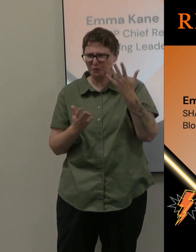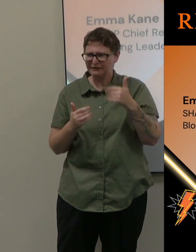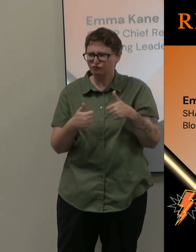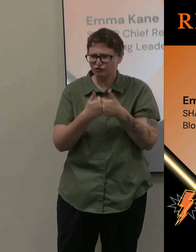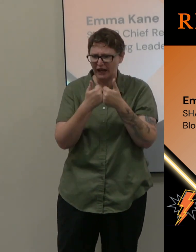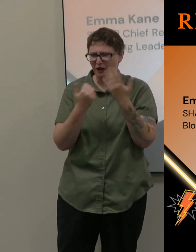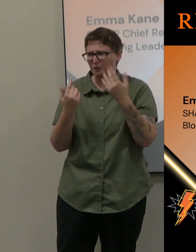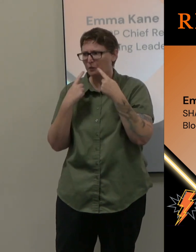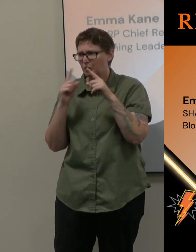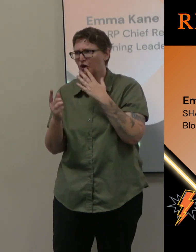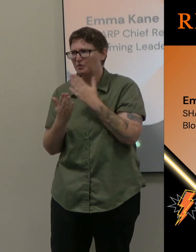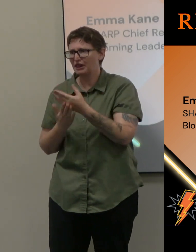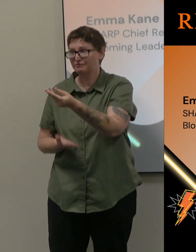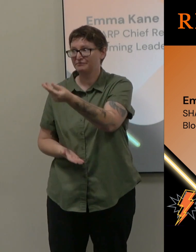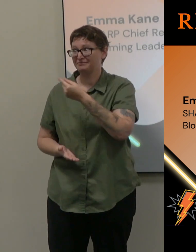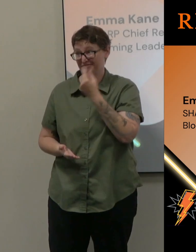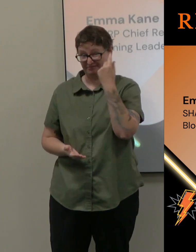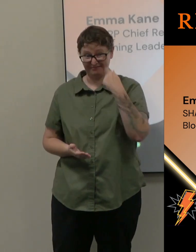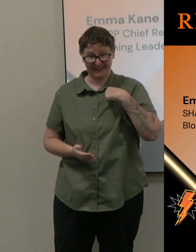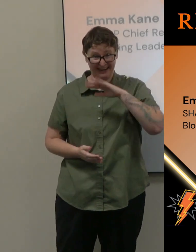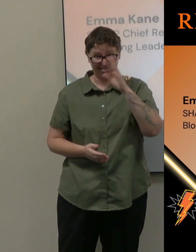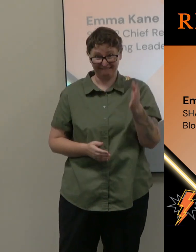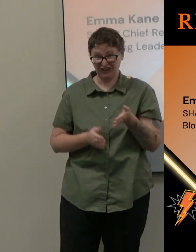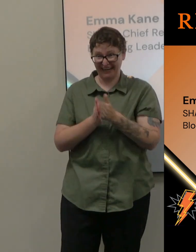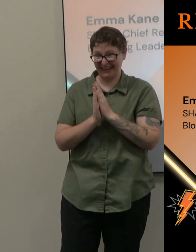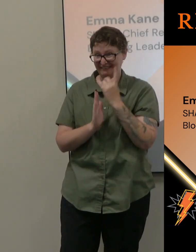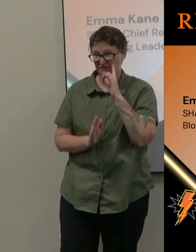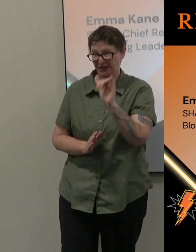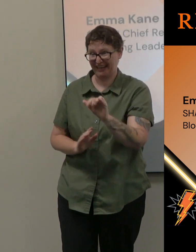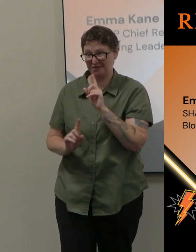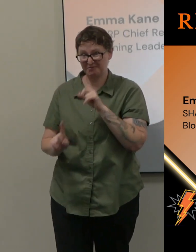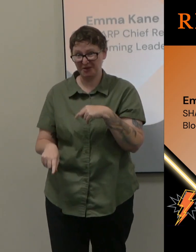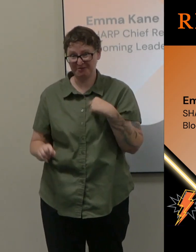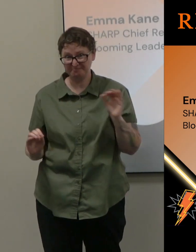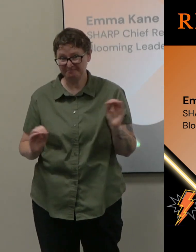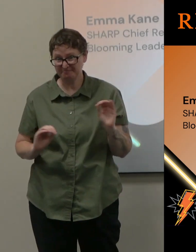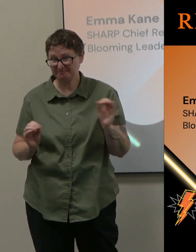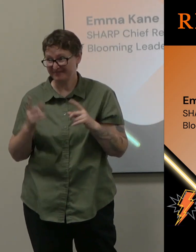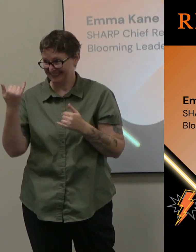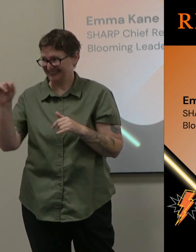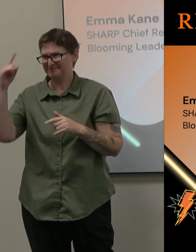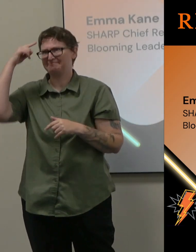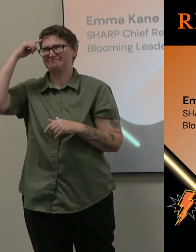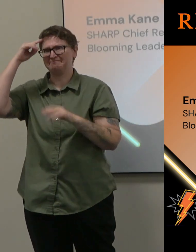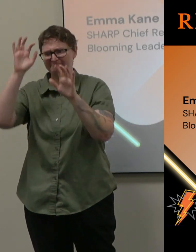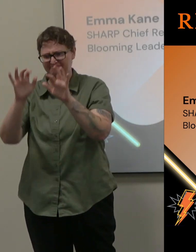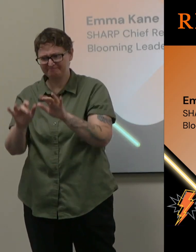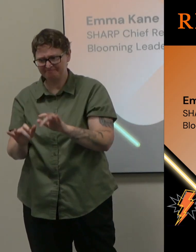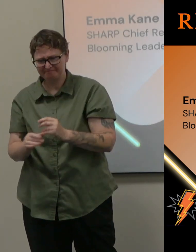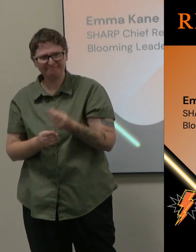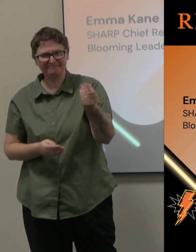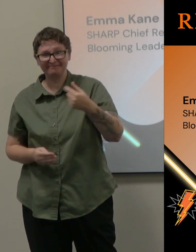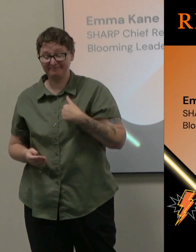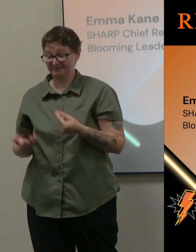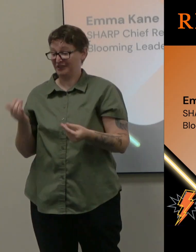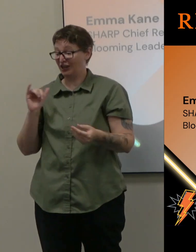learned so far this summer, what challenges you faced, and what worked well and gave it to me, and I never even asked for that report, but she still thought, "Oh, this would be